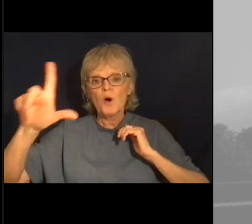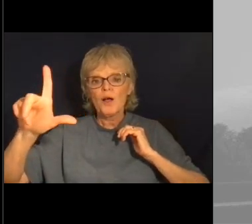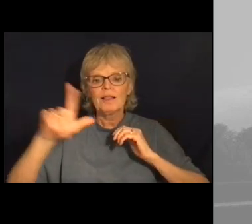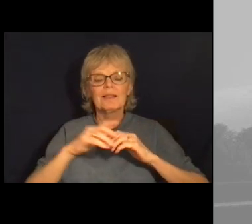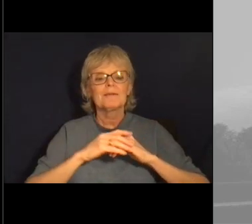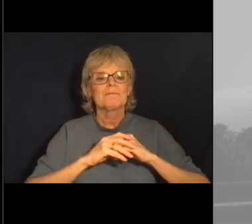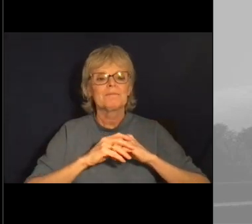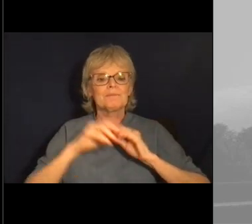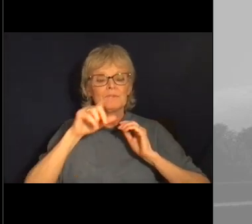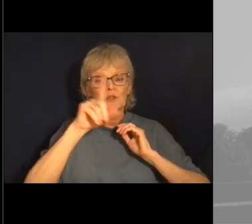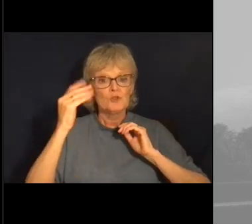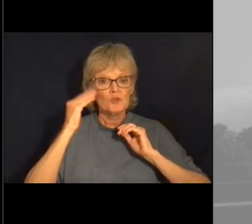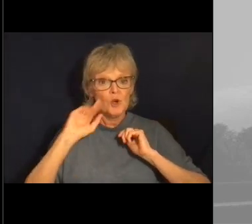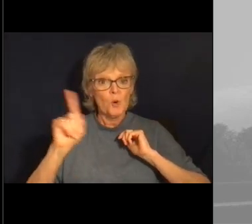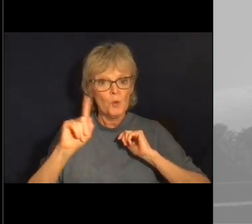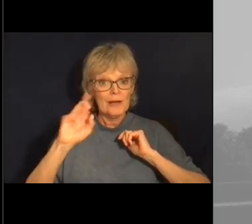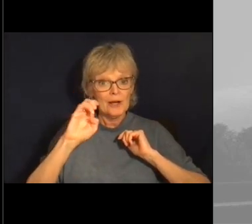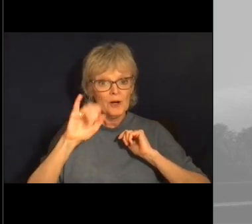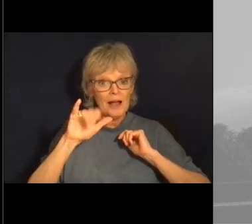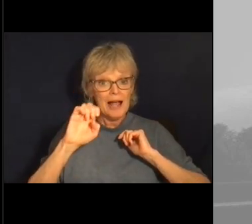but does anybody know where the eye wall would be located?